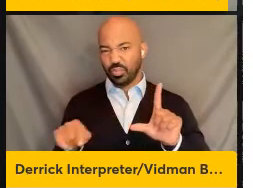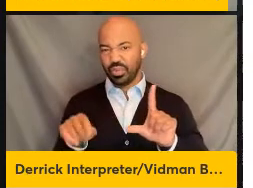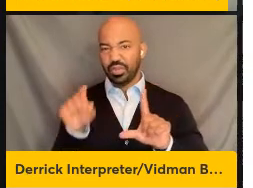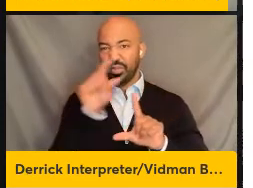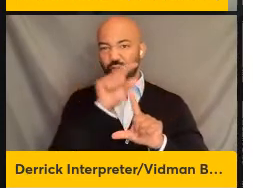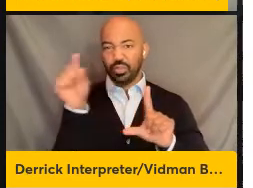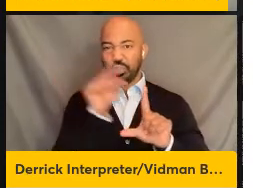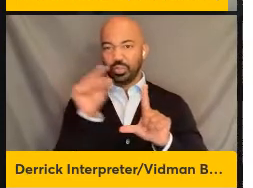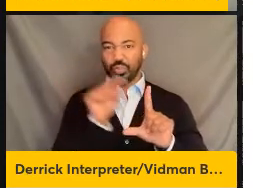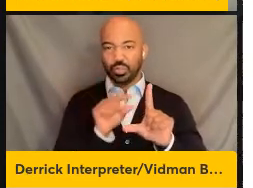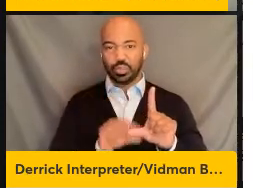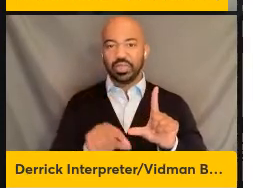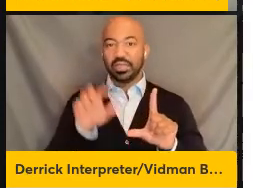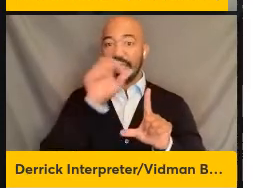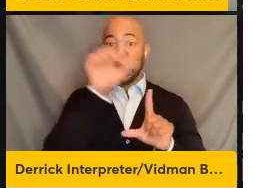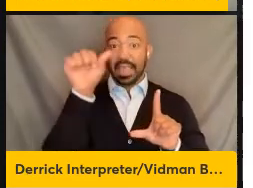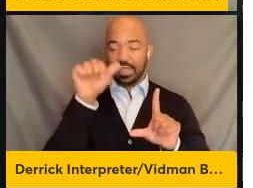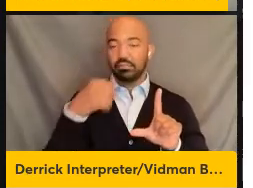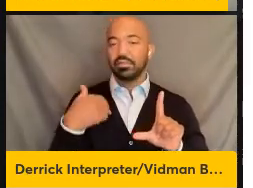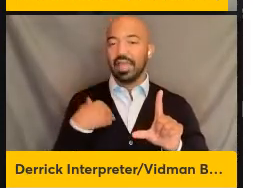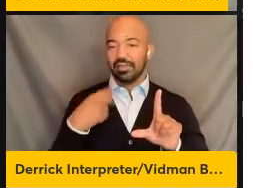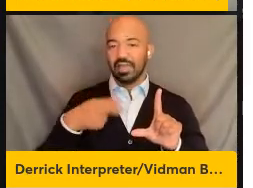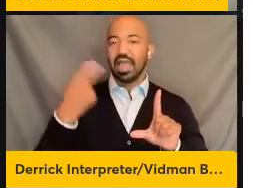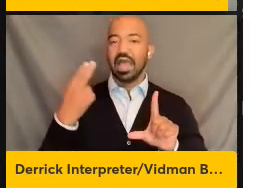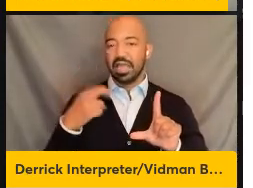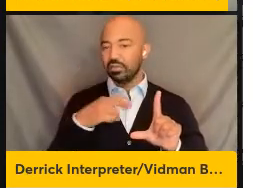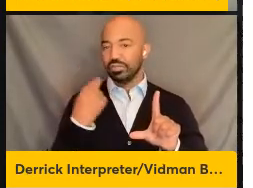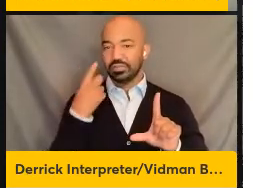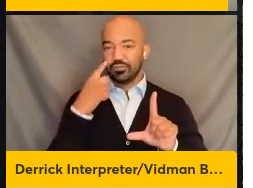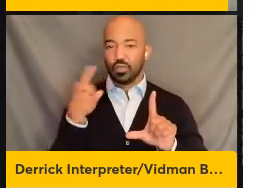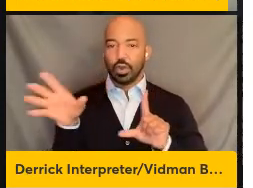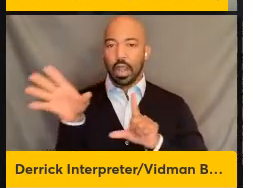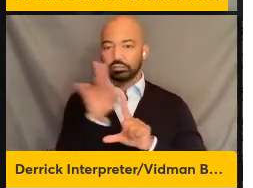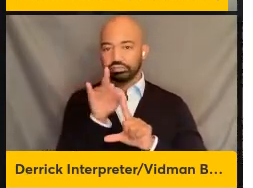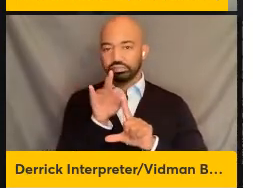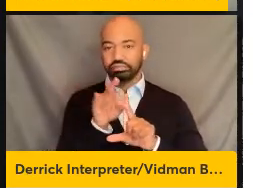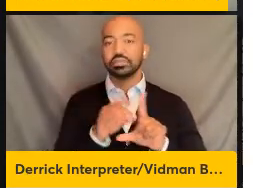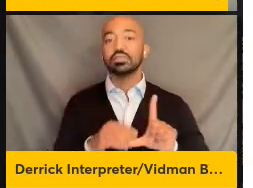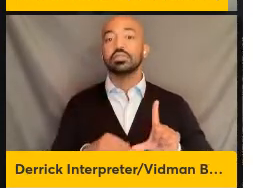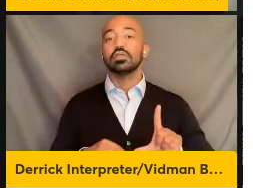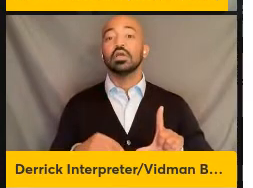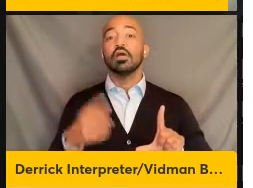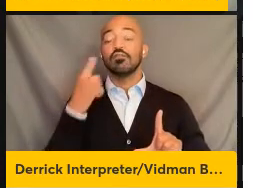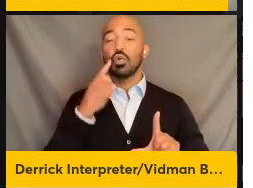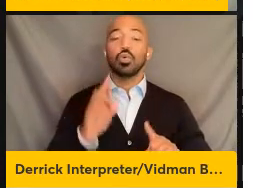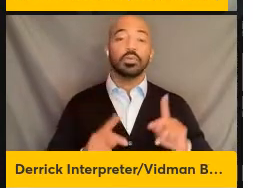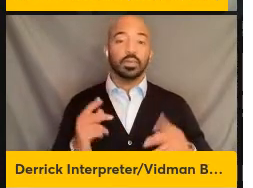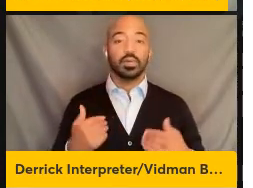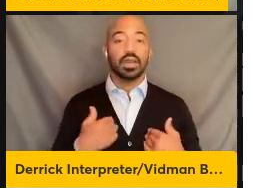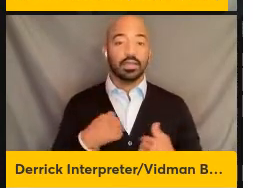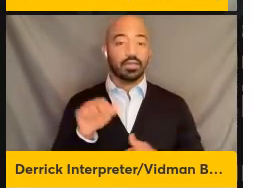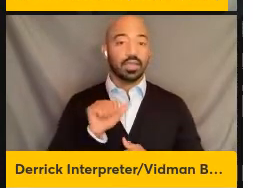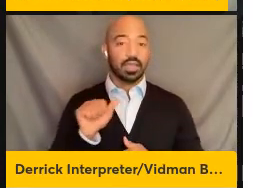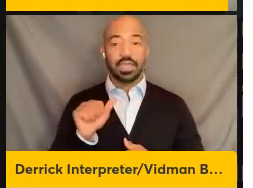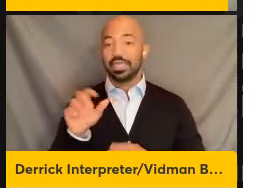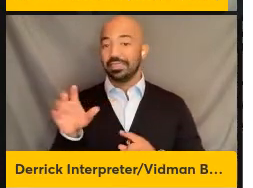example, is associated with a higher risk of disease. So you see an enrichment of individuals with the AA genotype among the